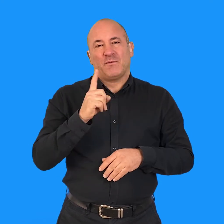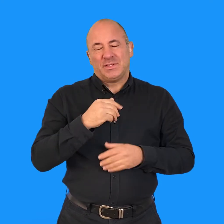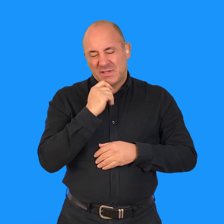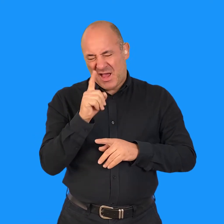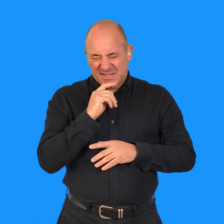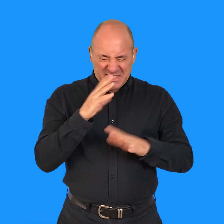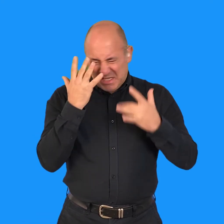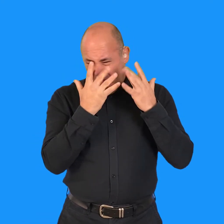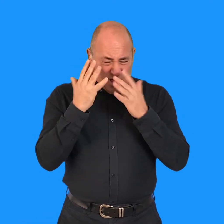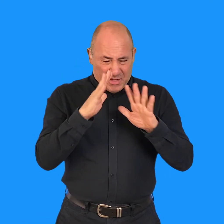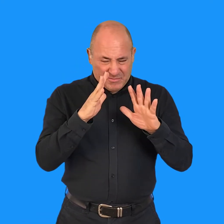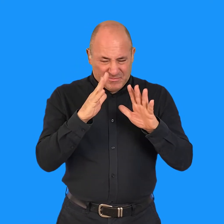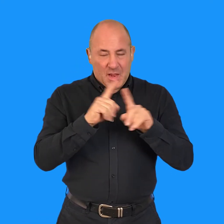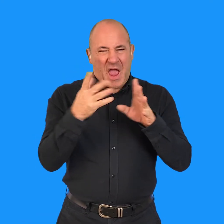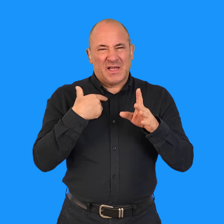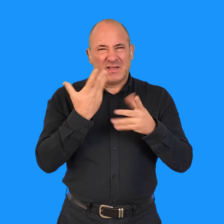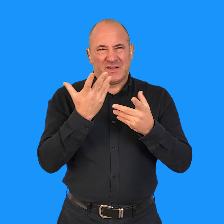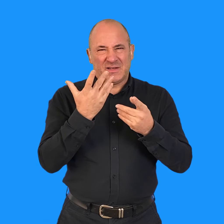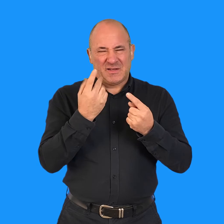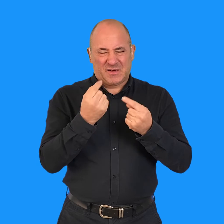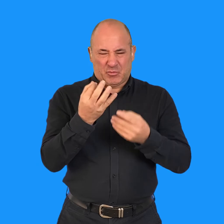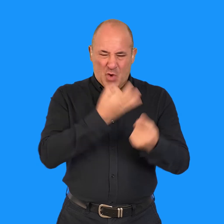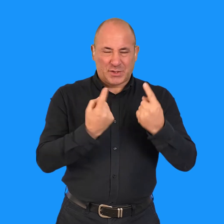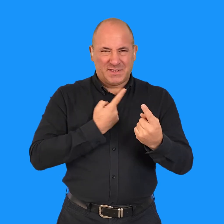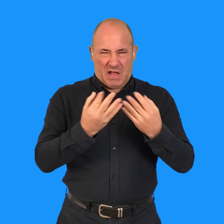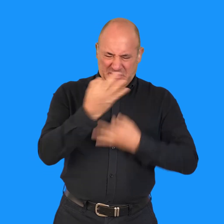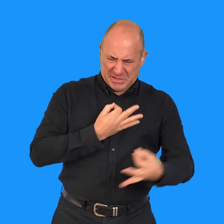yeah, was this awful decision or this wrong decision.